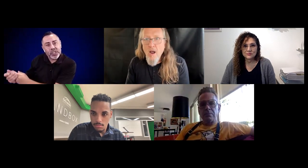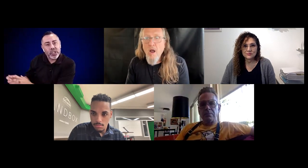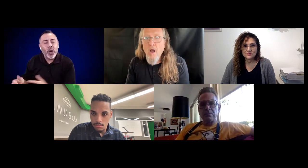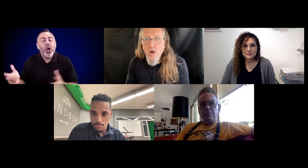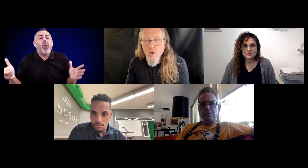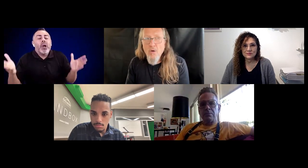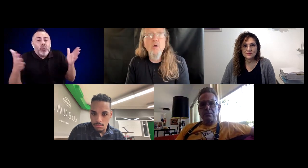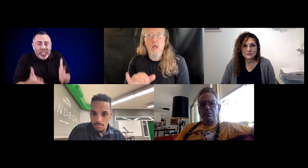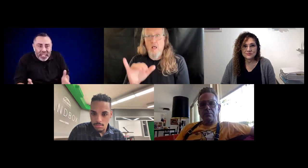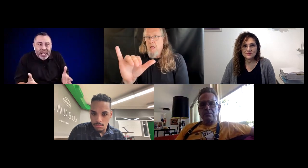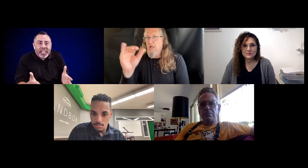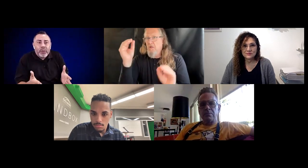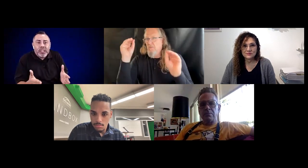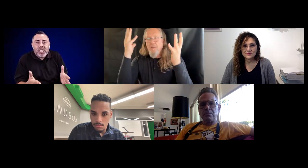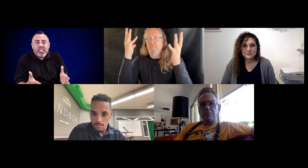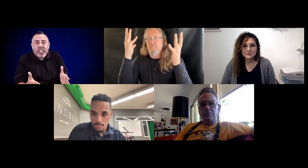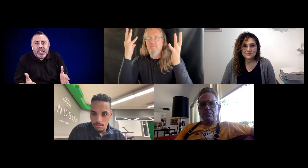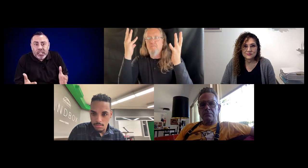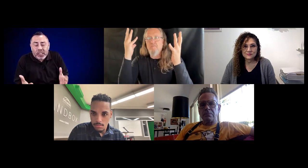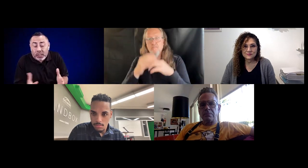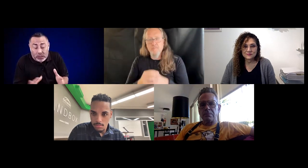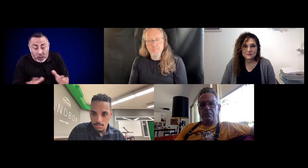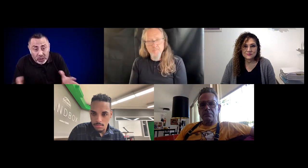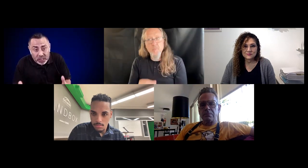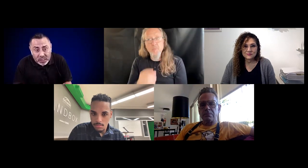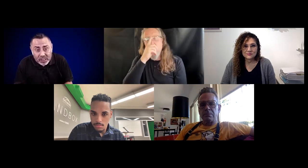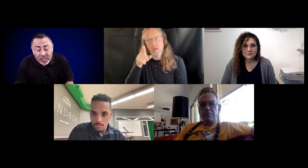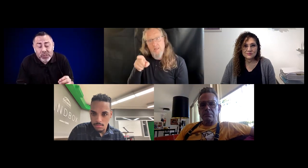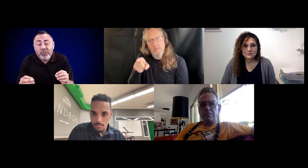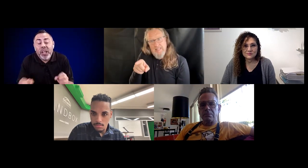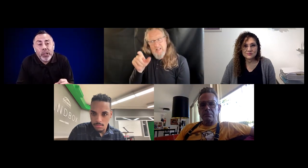When we had that realization as a community, it was very gripping.